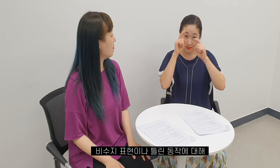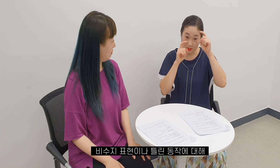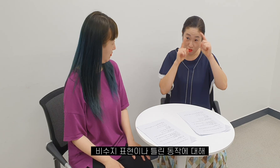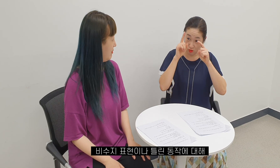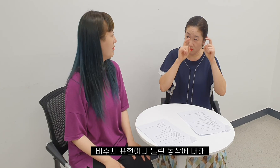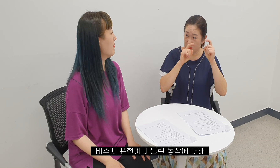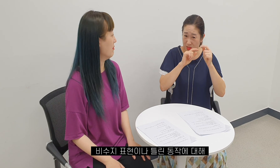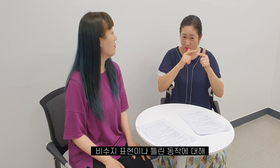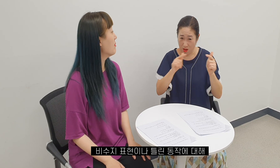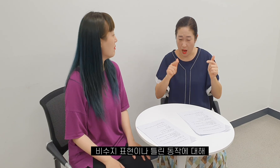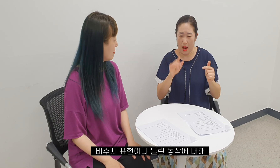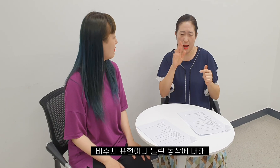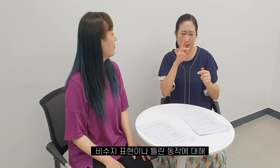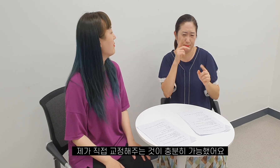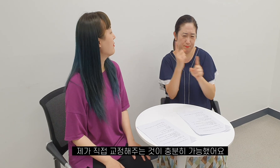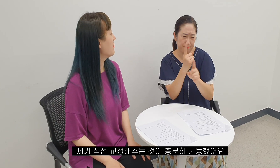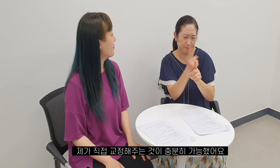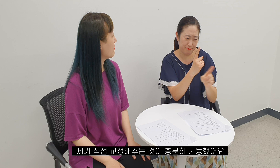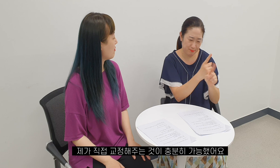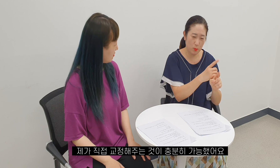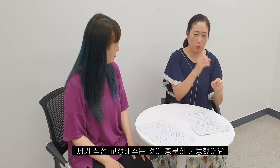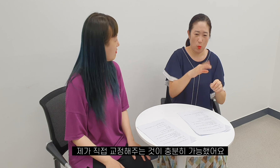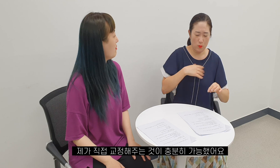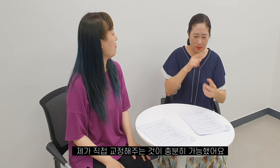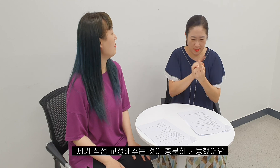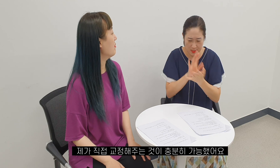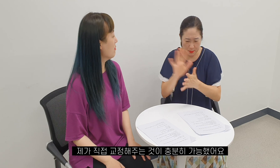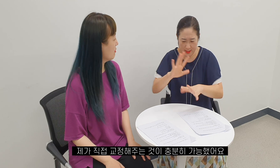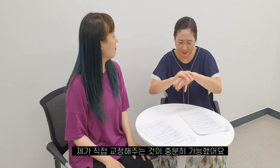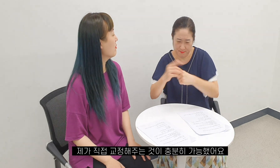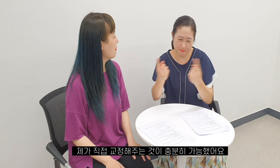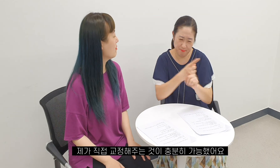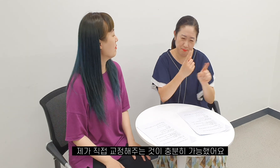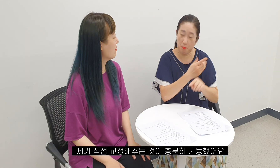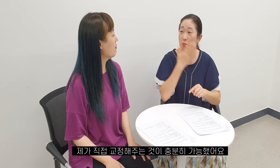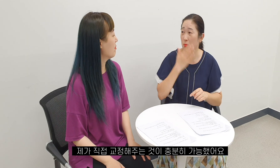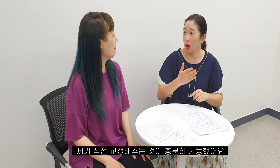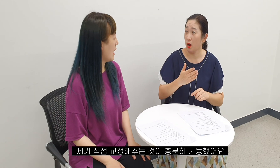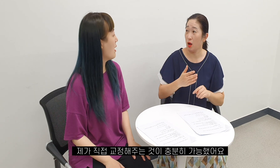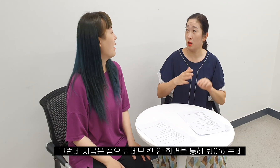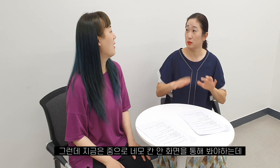it was quite possible for me to correct non-responsible expressions or incorrect movements myself.